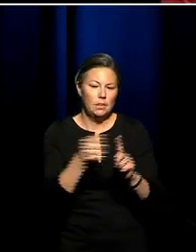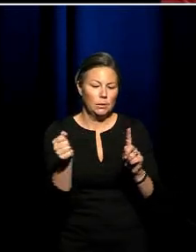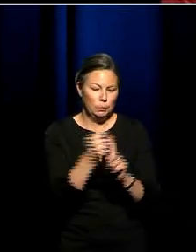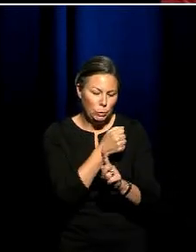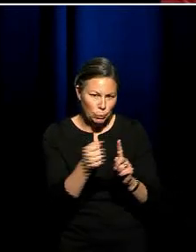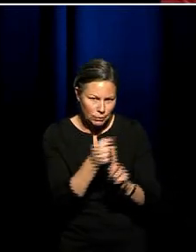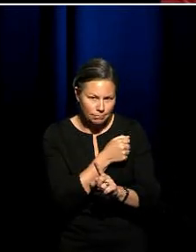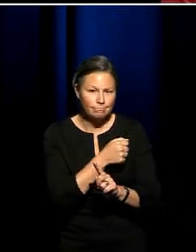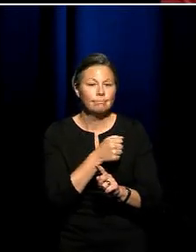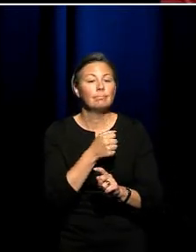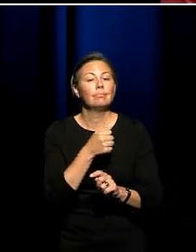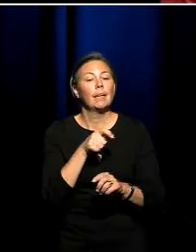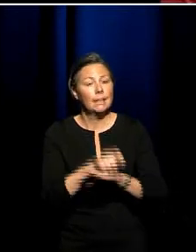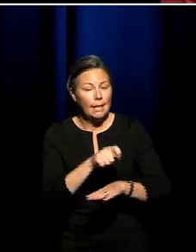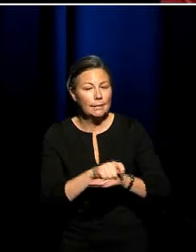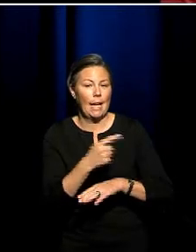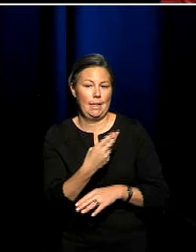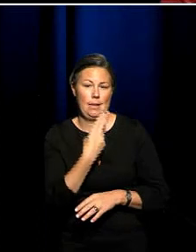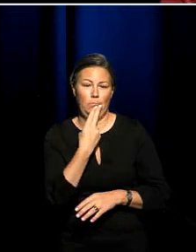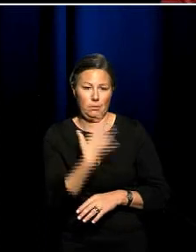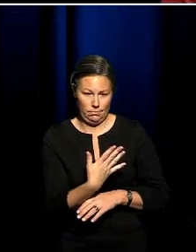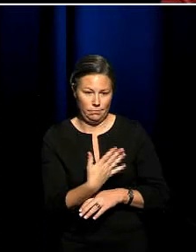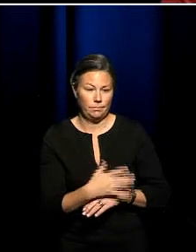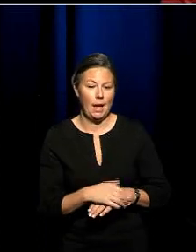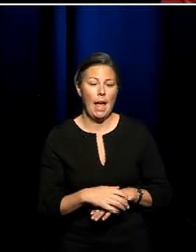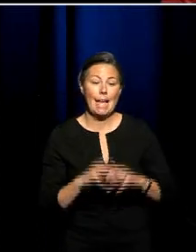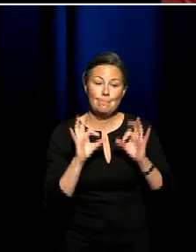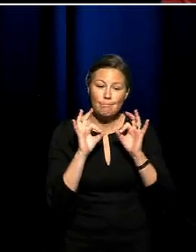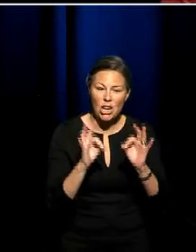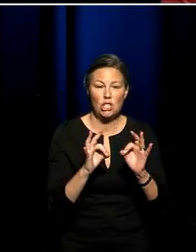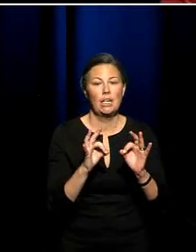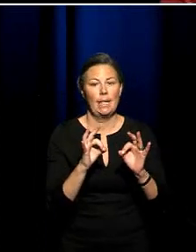aspects. A number of other international instruments are relevant to the work of